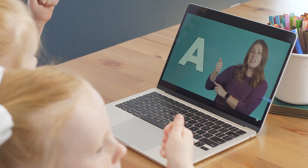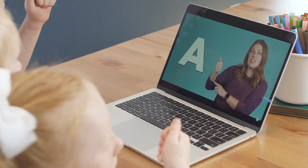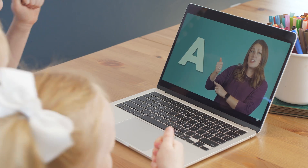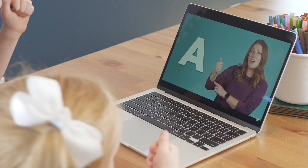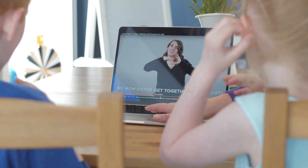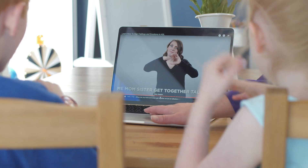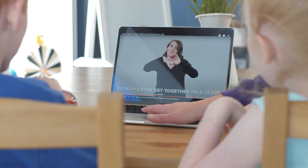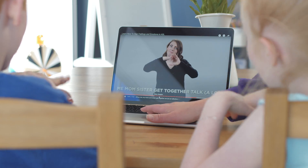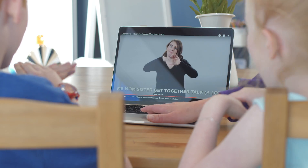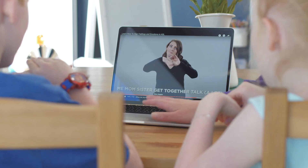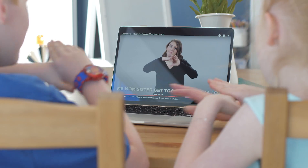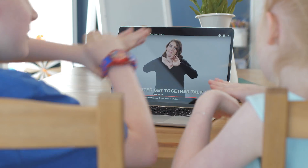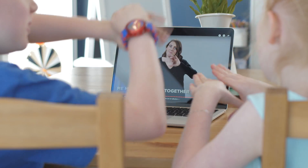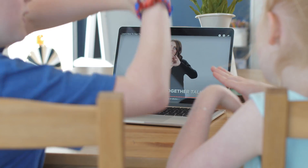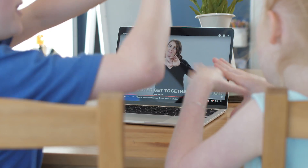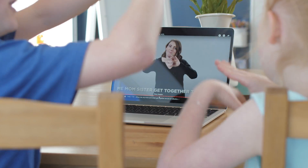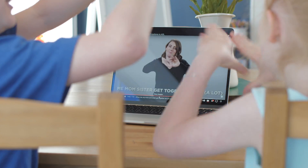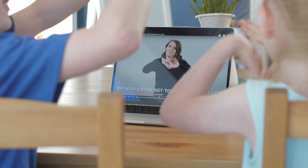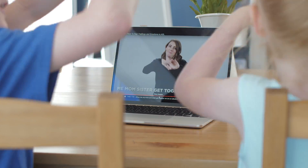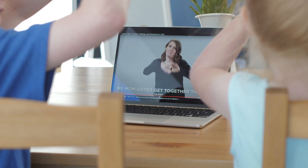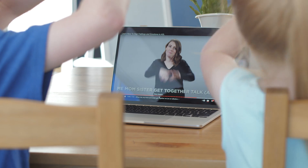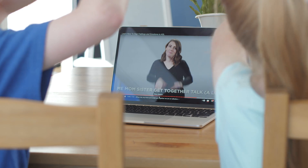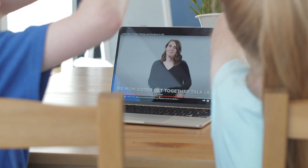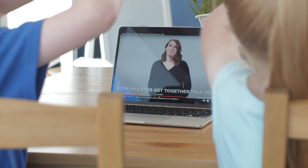Whatever is the best learning style for your family?